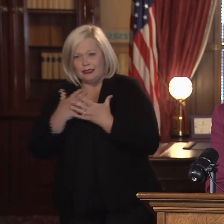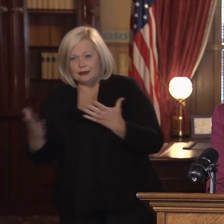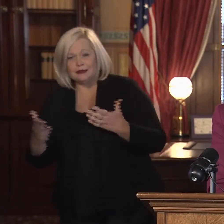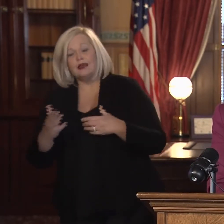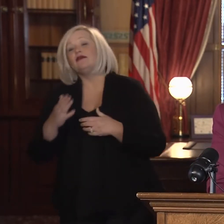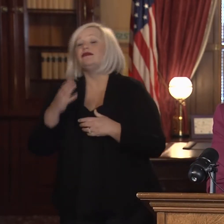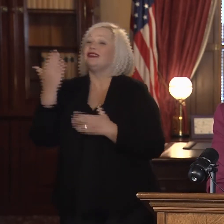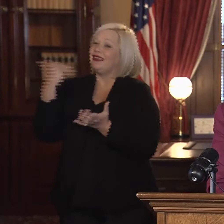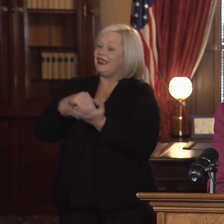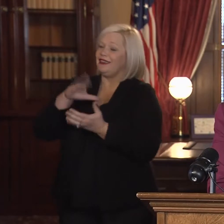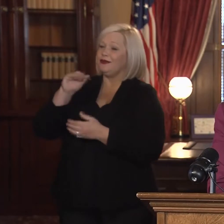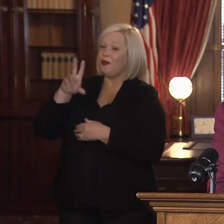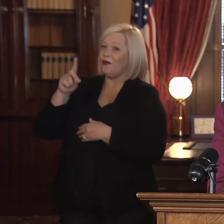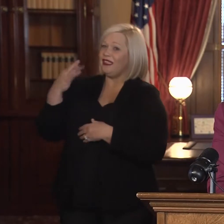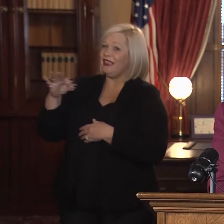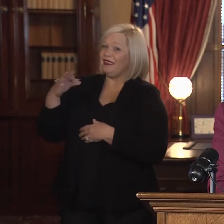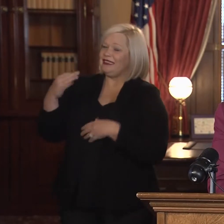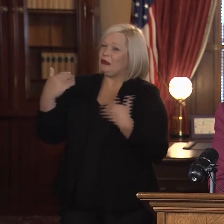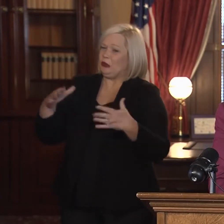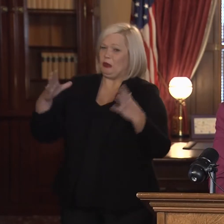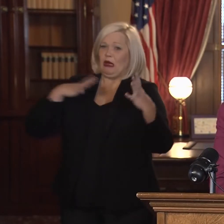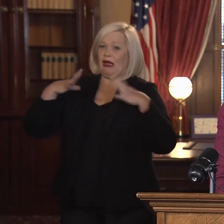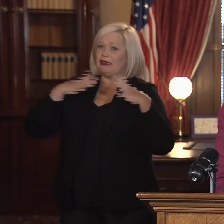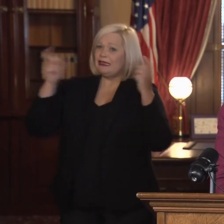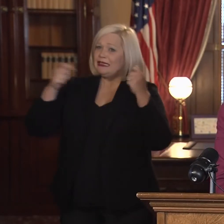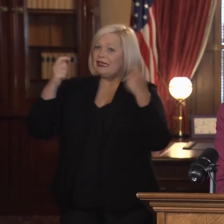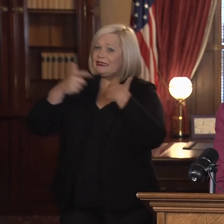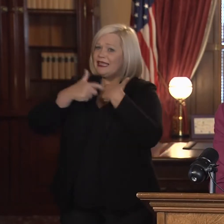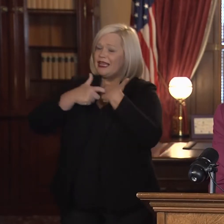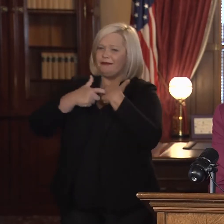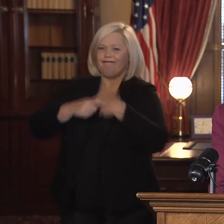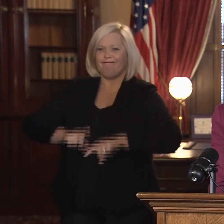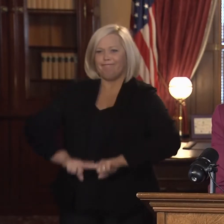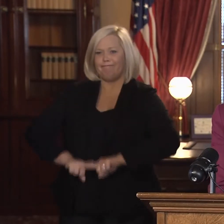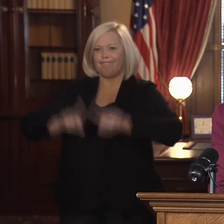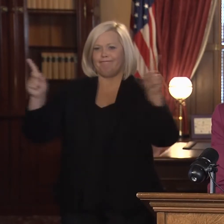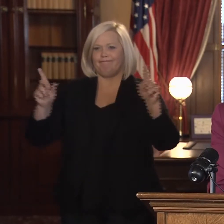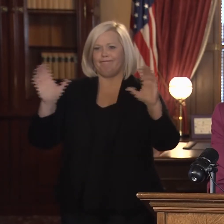IT'S LEGITIMATE OR NOT. MOVING INTO NON COVID CONSUMER PROTECTION RELATED ISSUES.